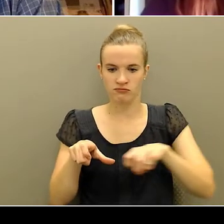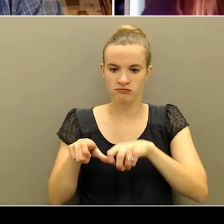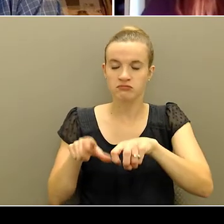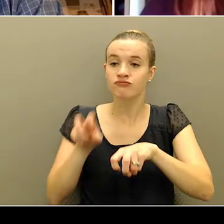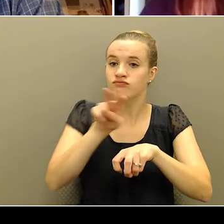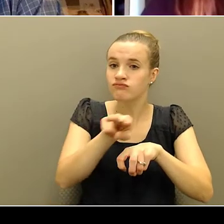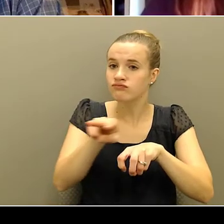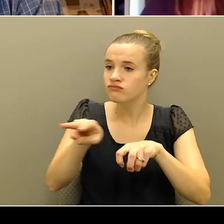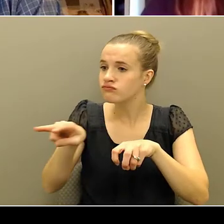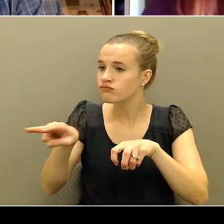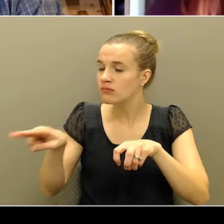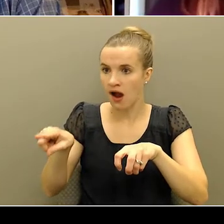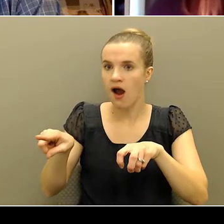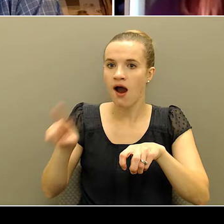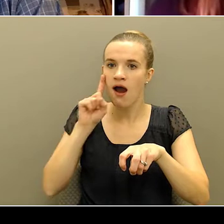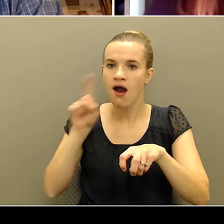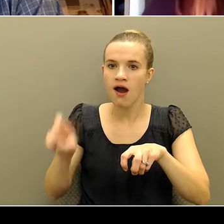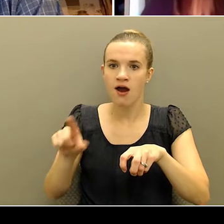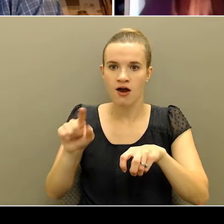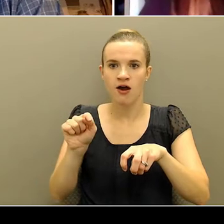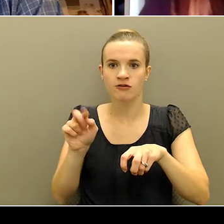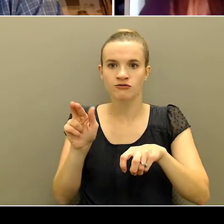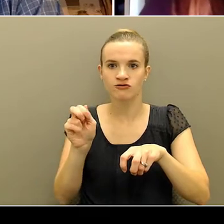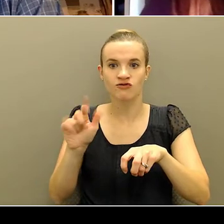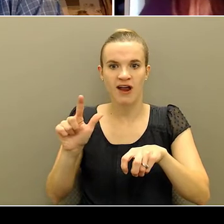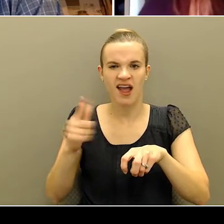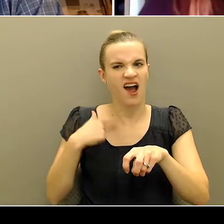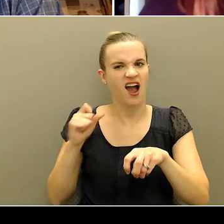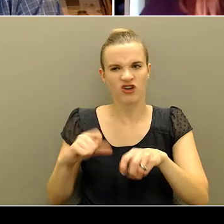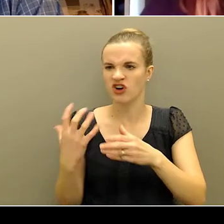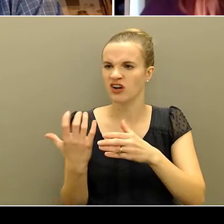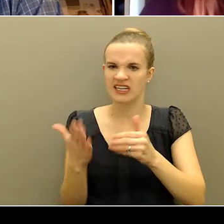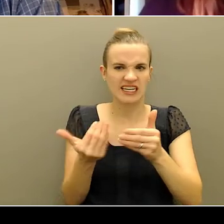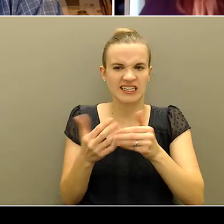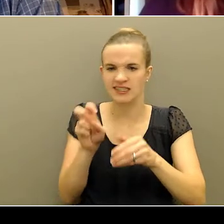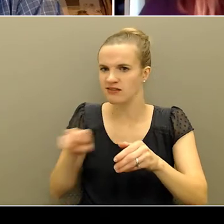really really thick and full of like this mud type soot and that I would